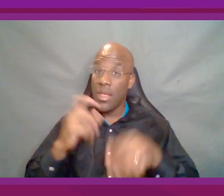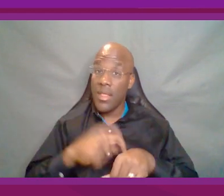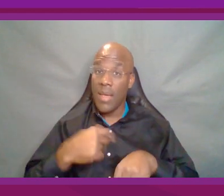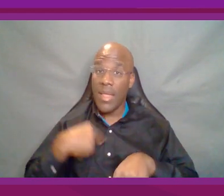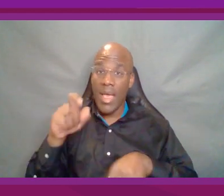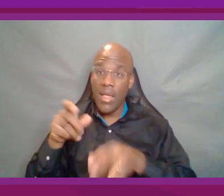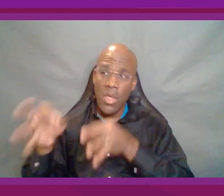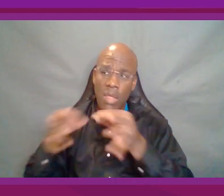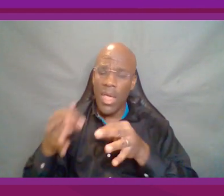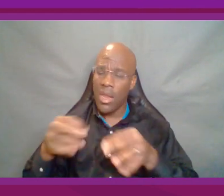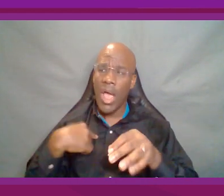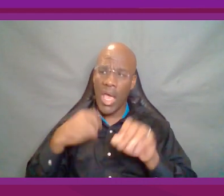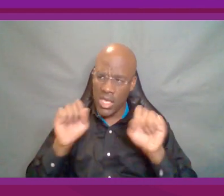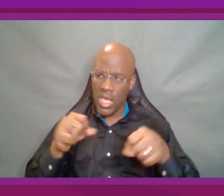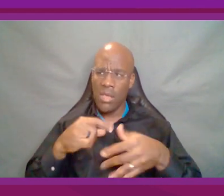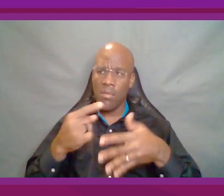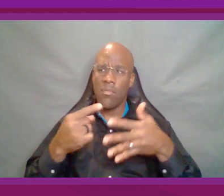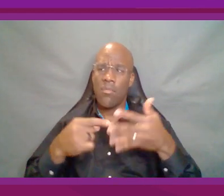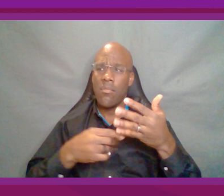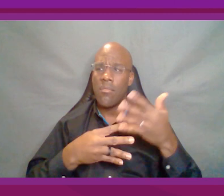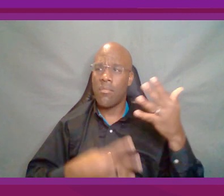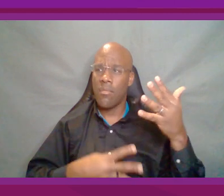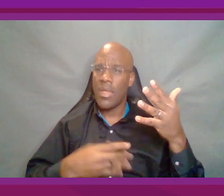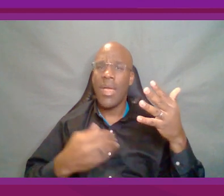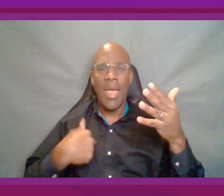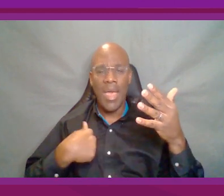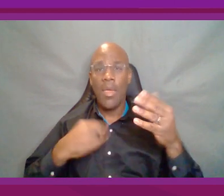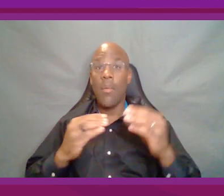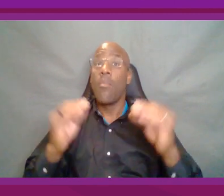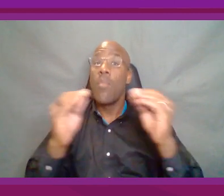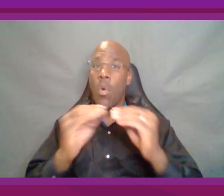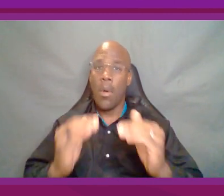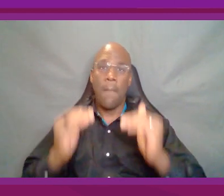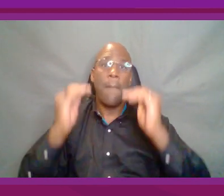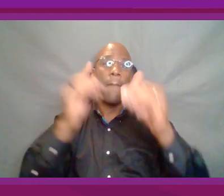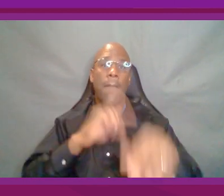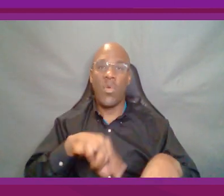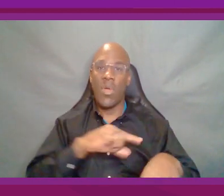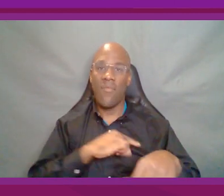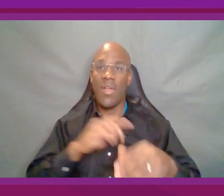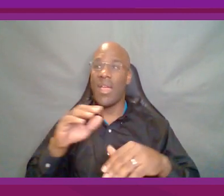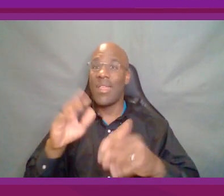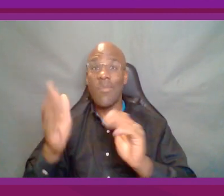about what was possible and what actually made me more qualified than a non-disabled